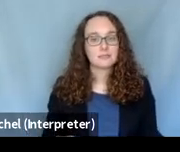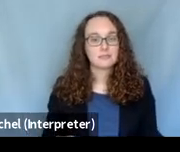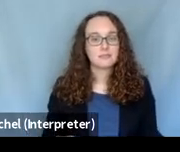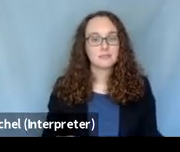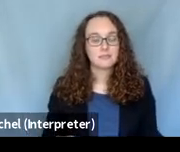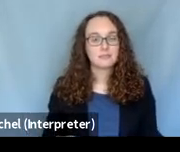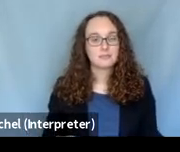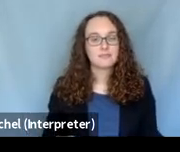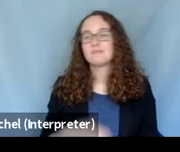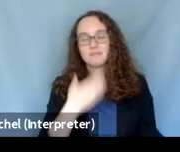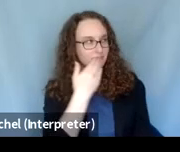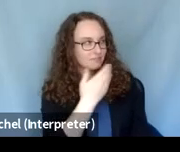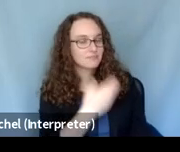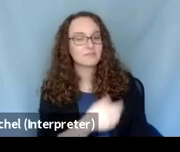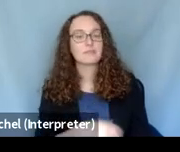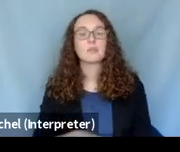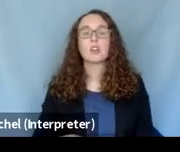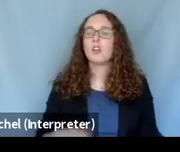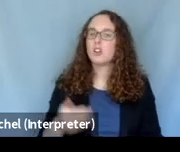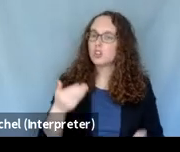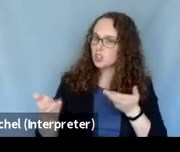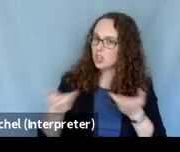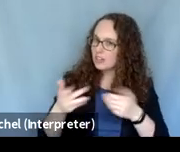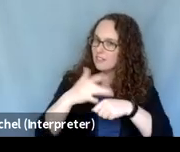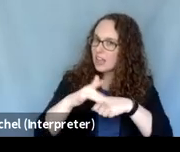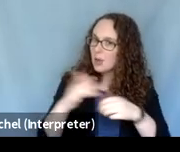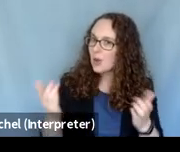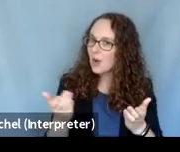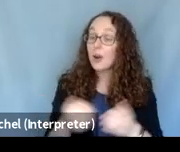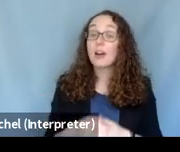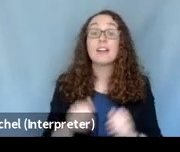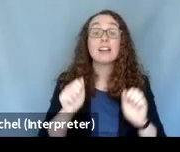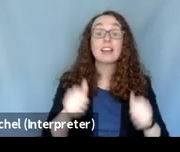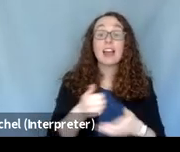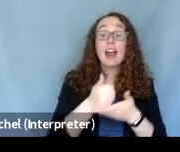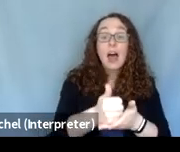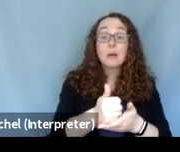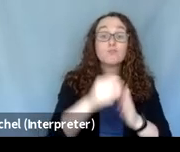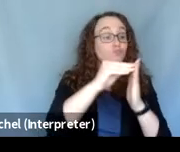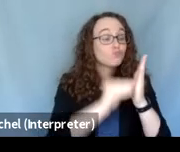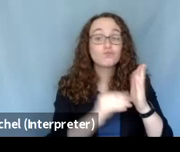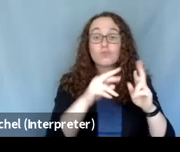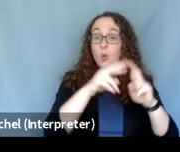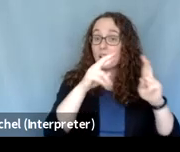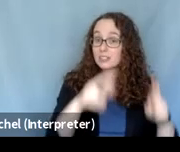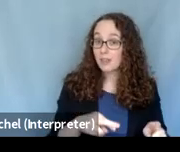Employment Resource Center, we have resume assistance and if you need help with creating a resume from the very beginning